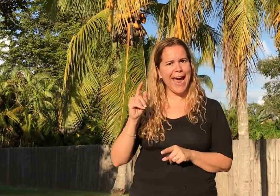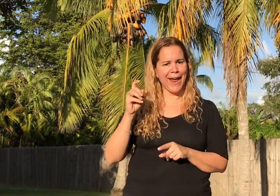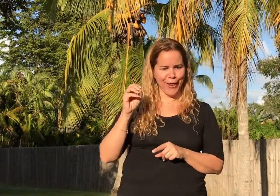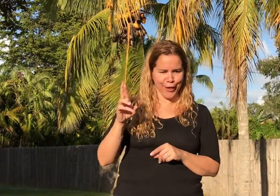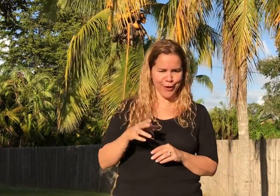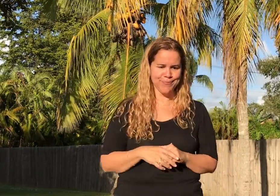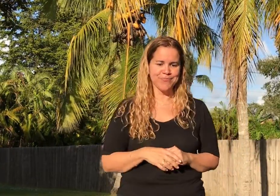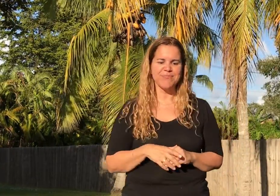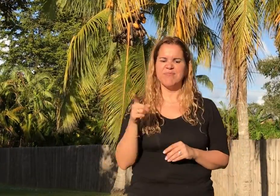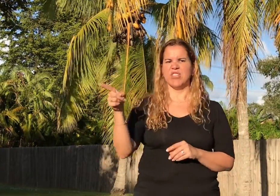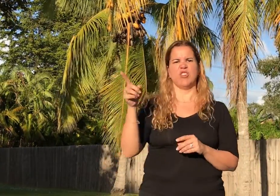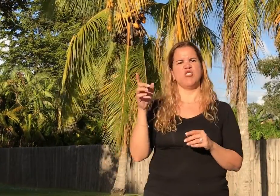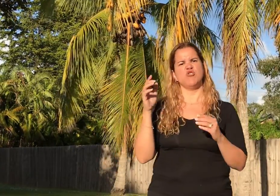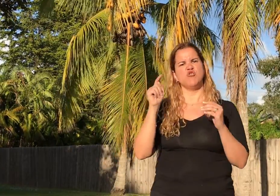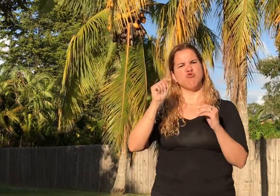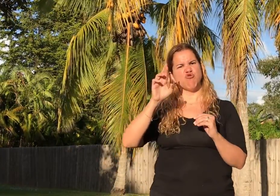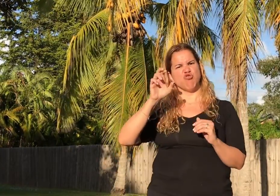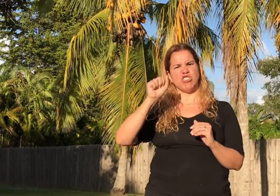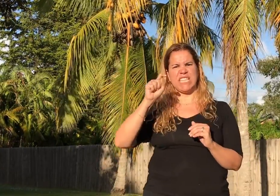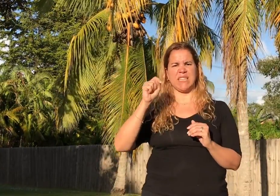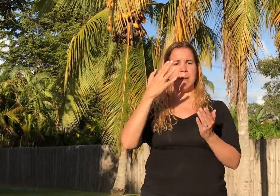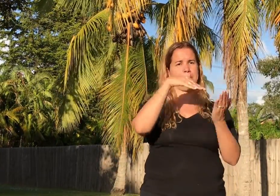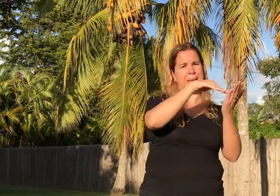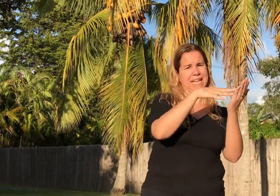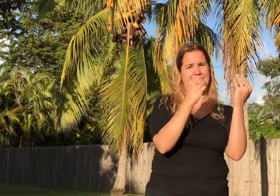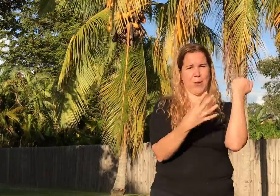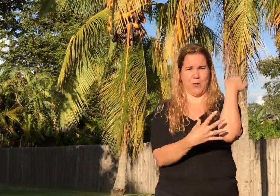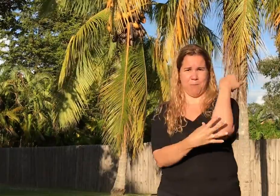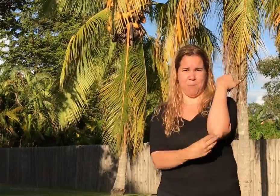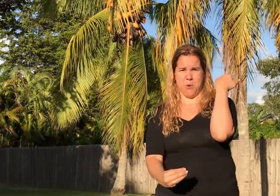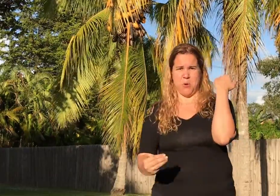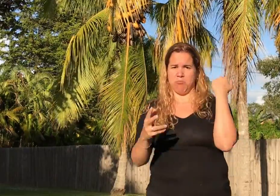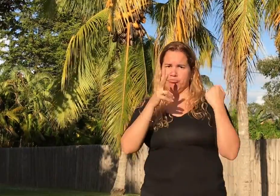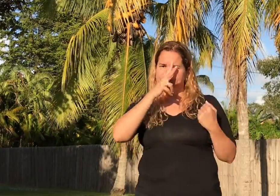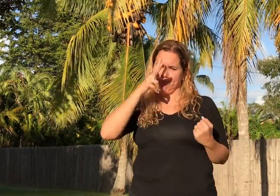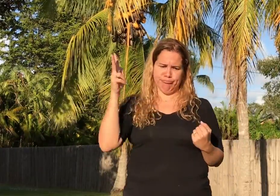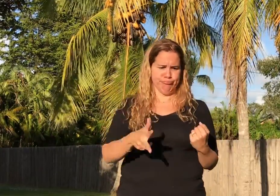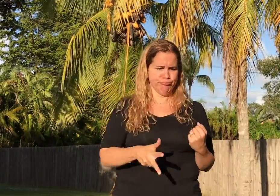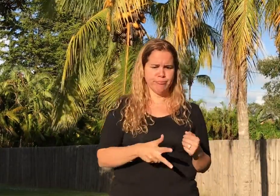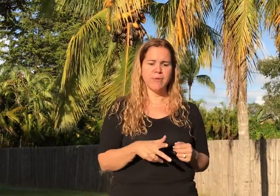Batista was also a dictator, and treated the middle and lower class very badly,